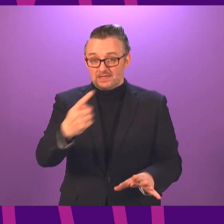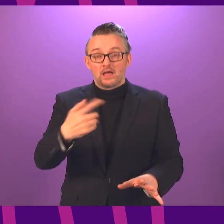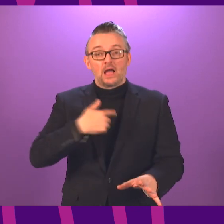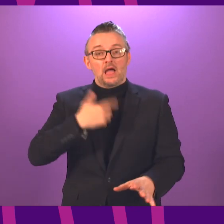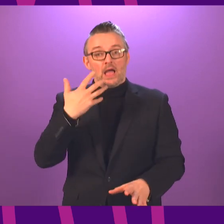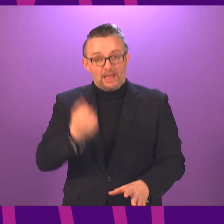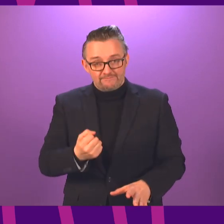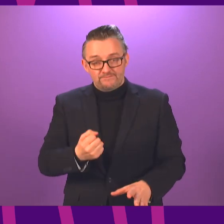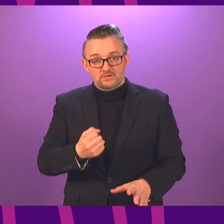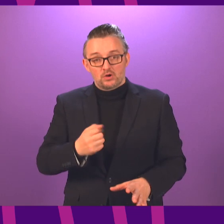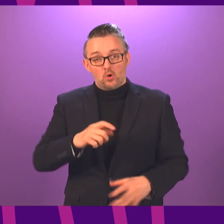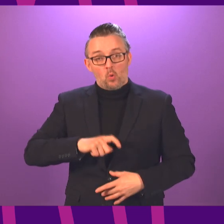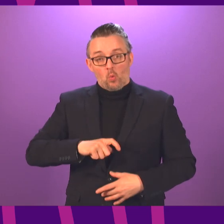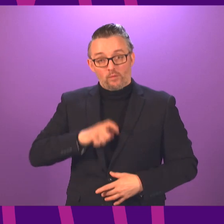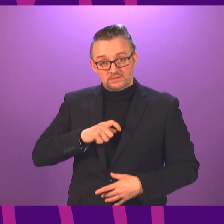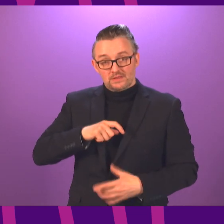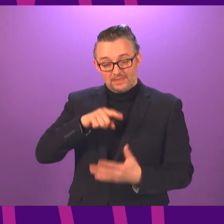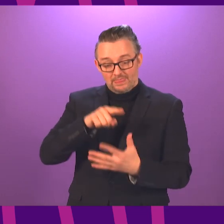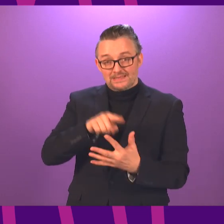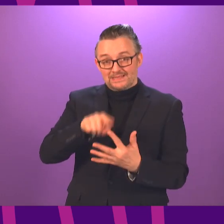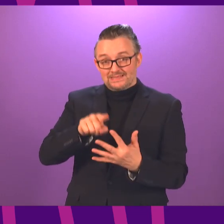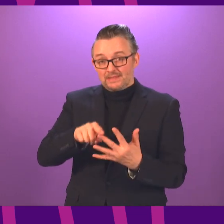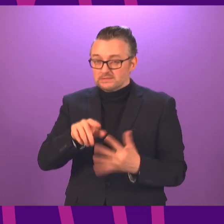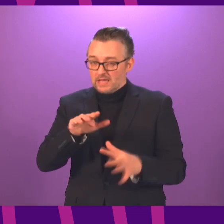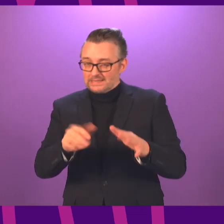reasonable and significant degree of confidence that what I say will be delivered. That approach